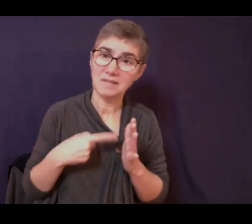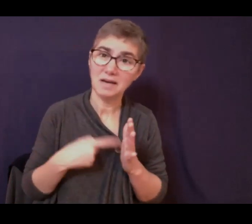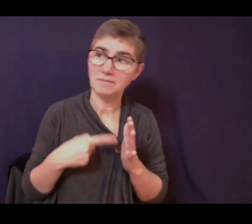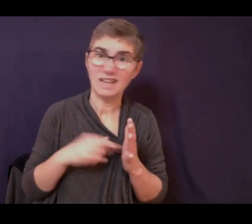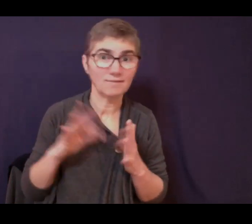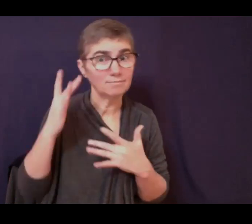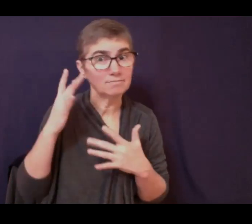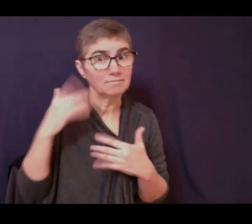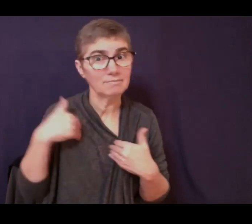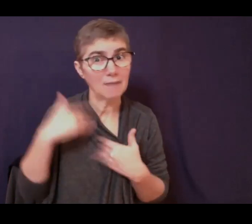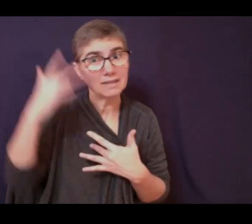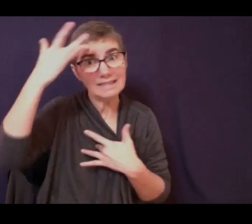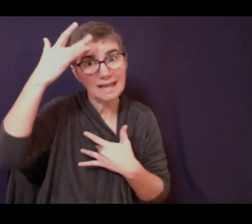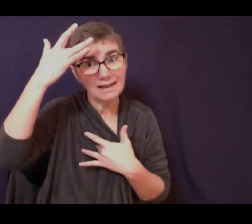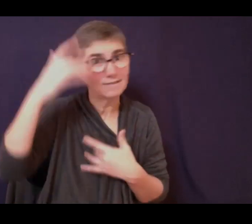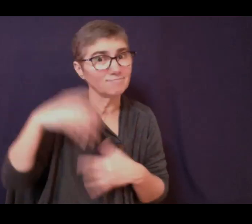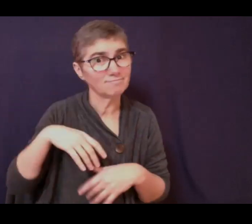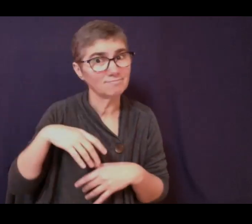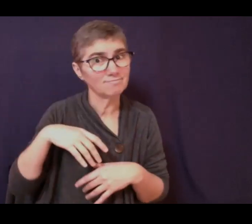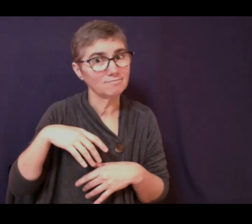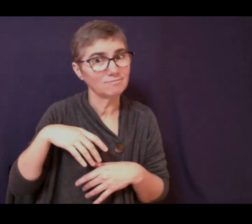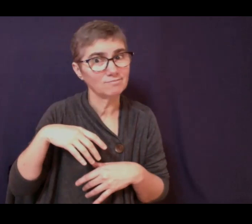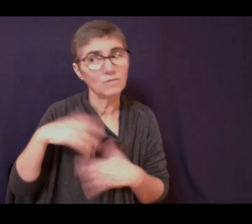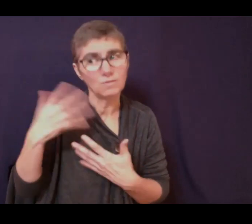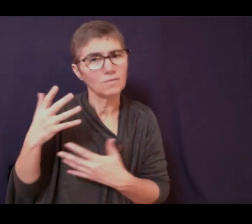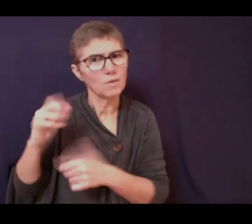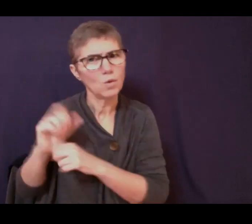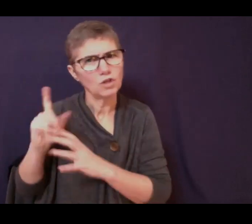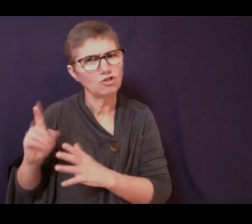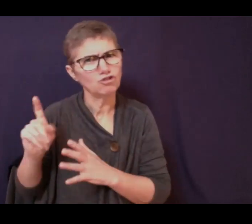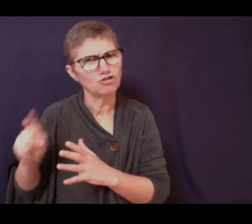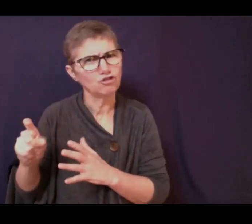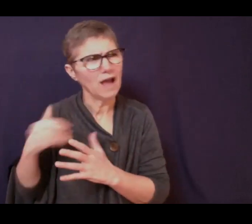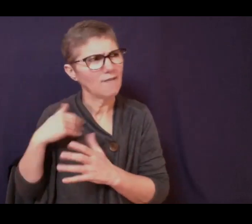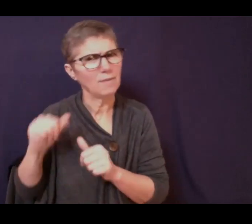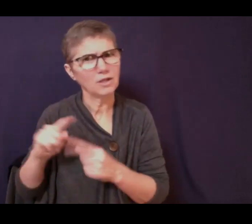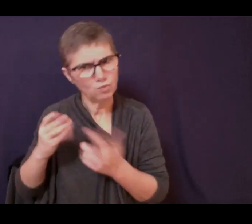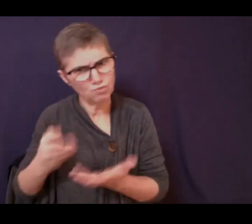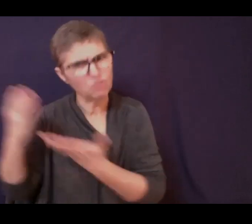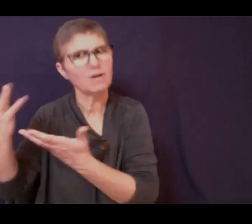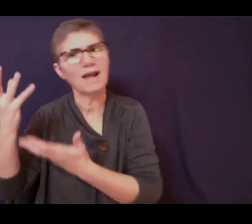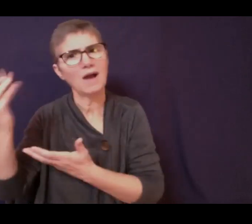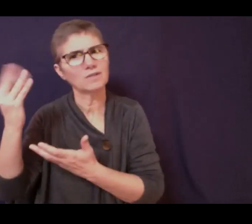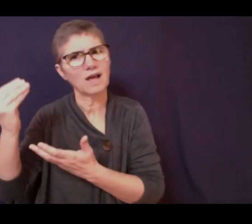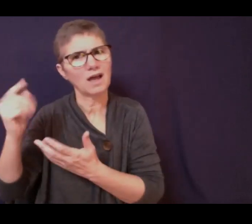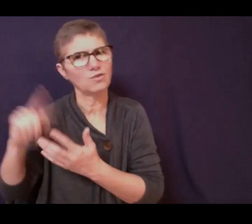or something like that like you want the employee to have the ability to take that animal outside